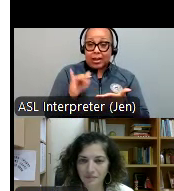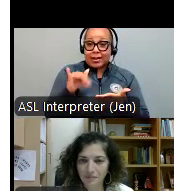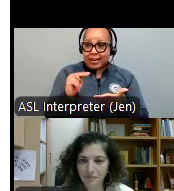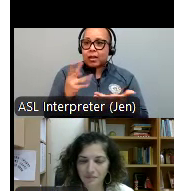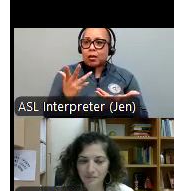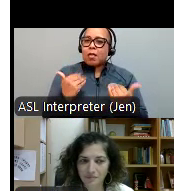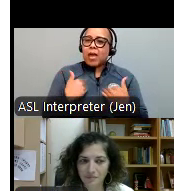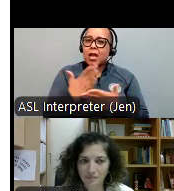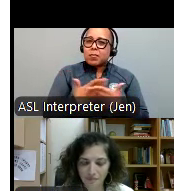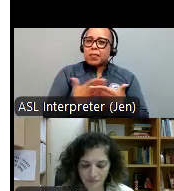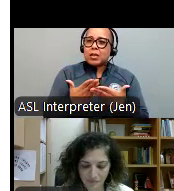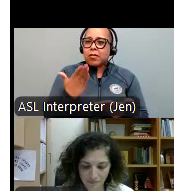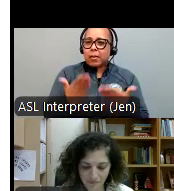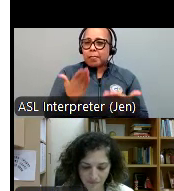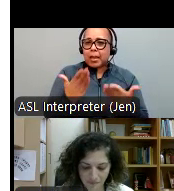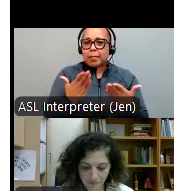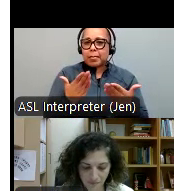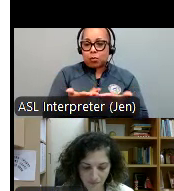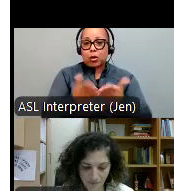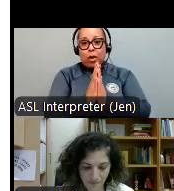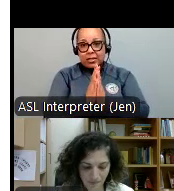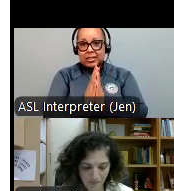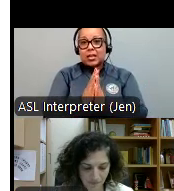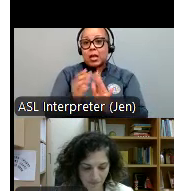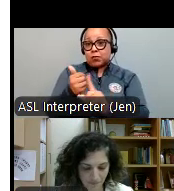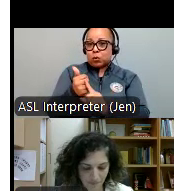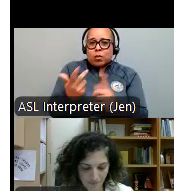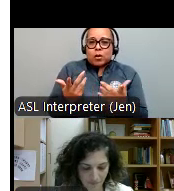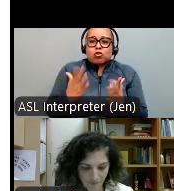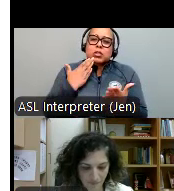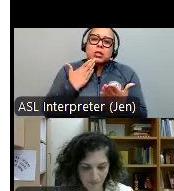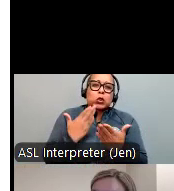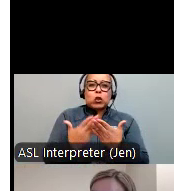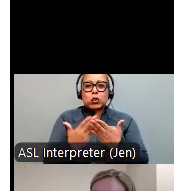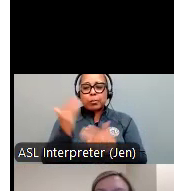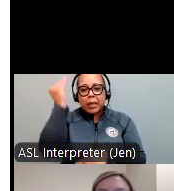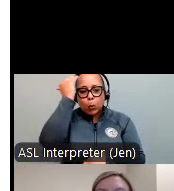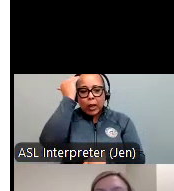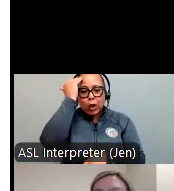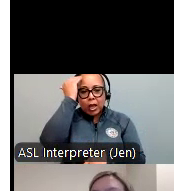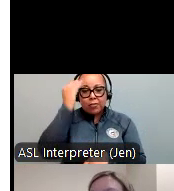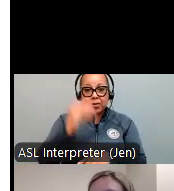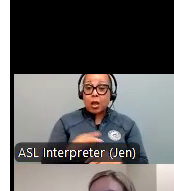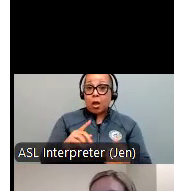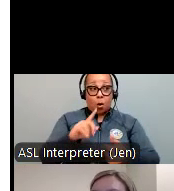some things that may be requested of you that are just good to be aware of. One of those things may